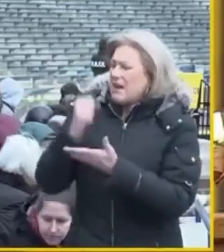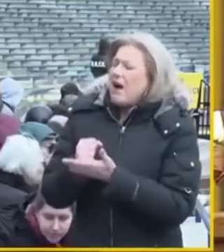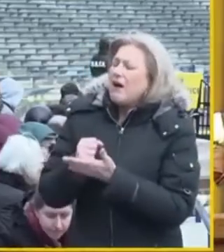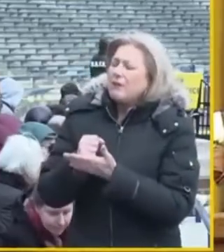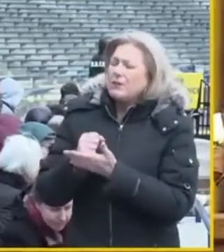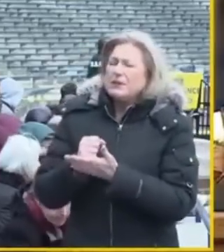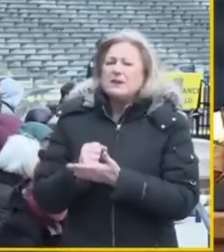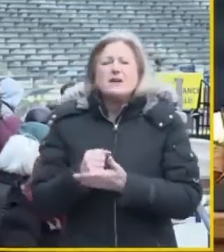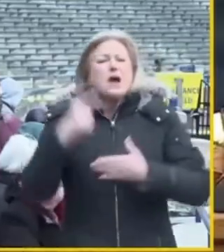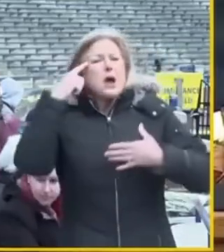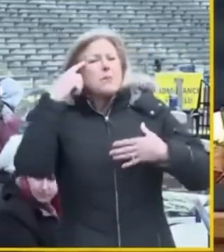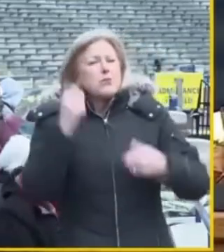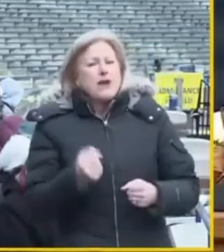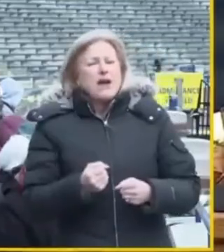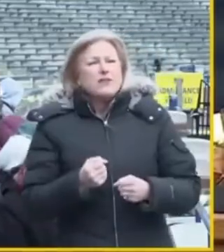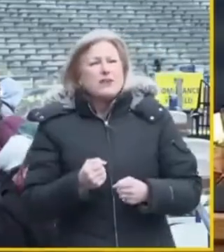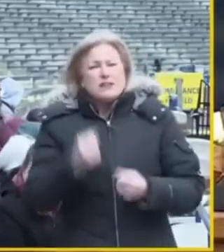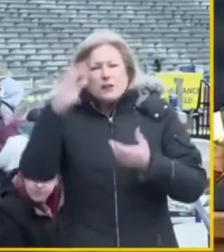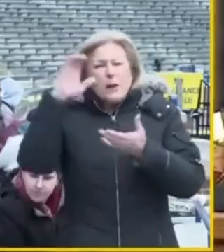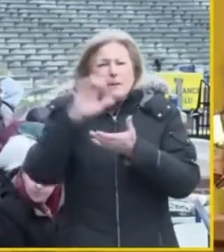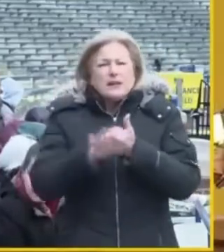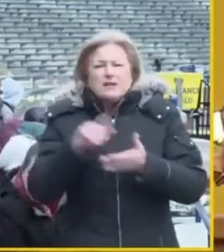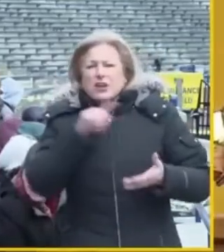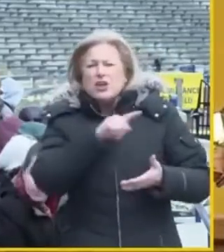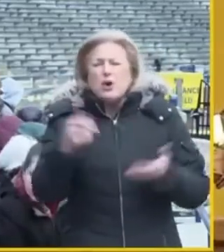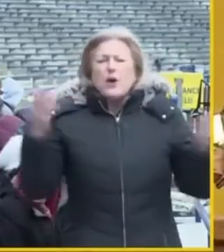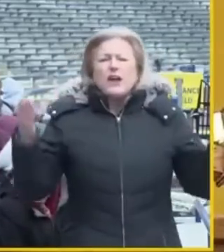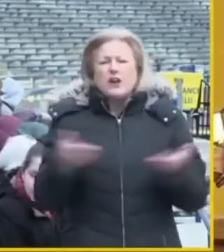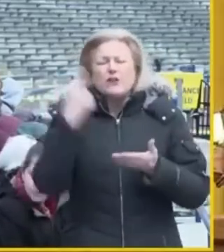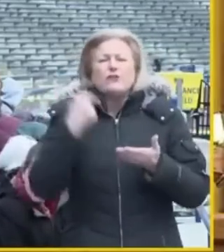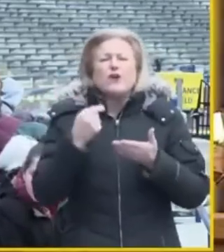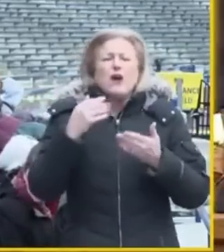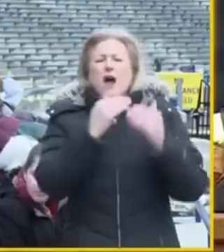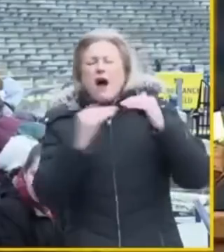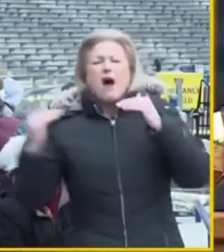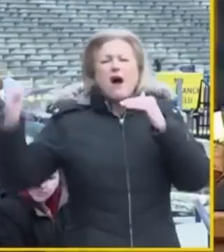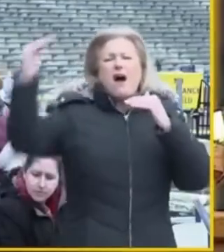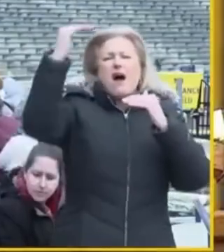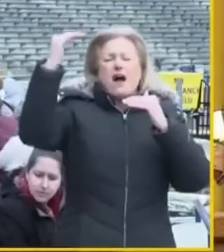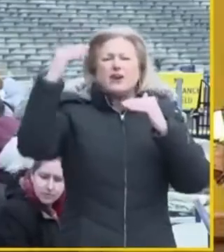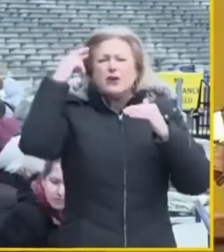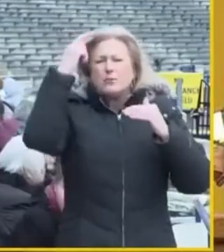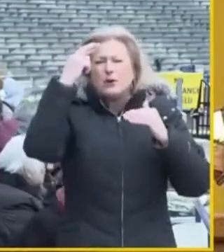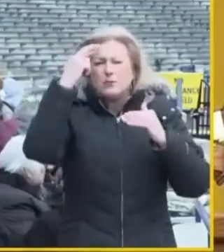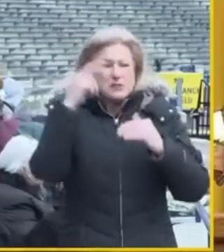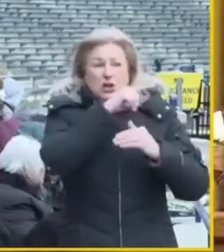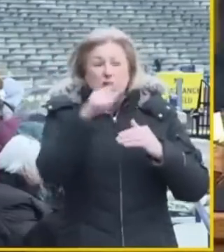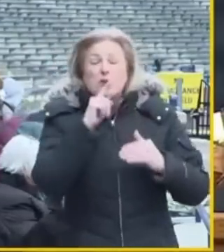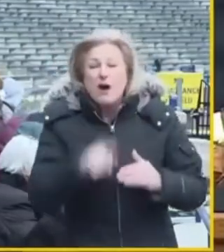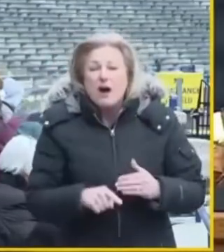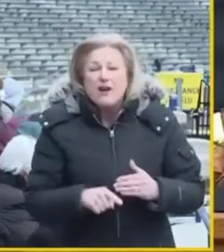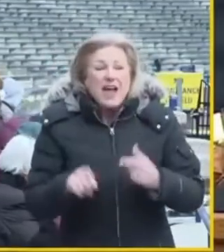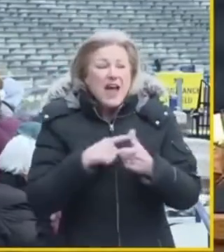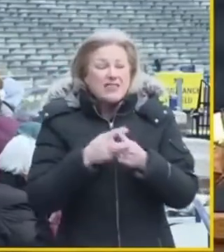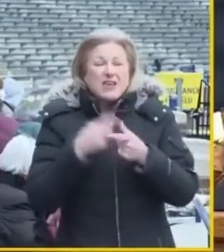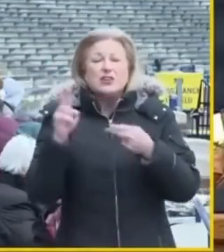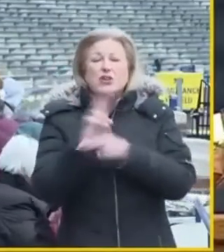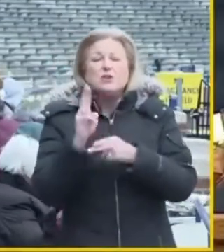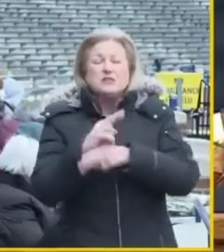Bravery is believing you are here for a higher purpose, which you are, and then using your time here on Earth